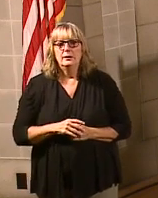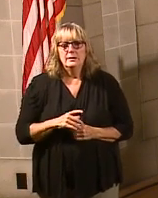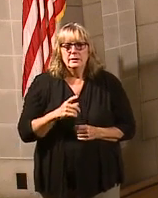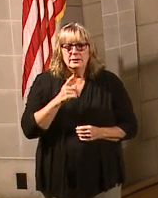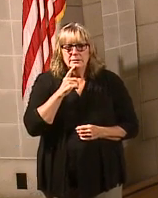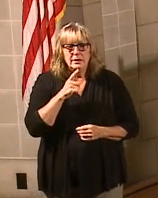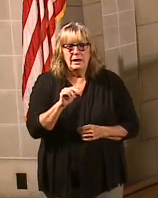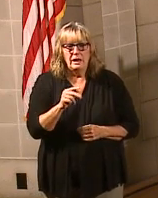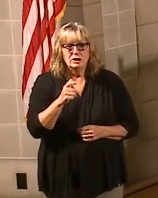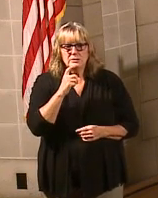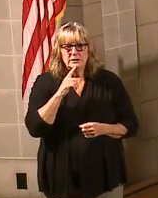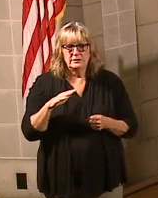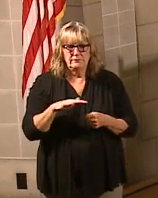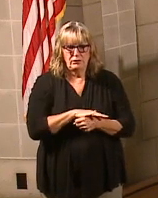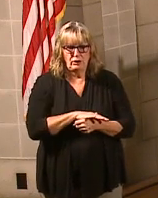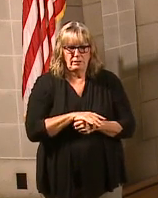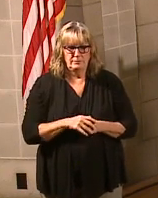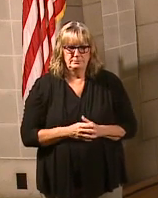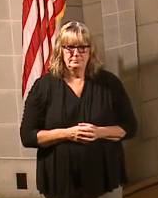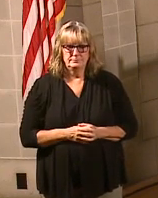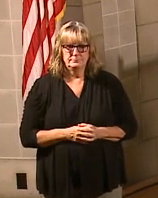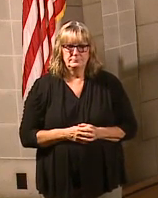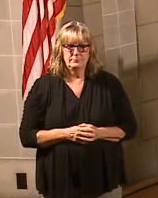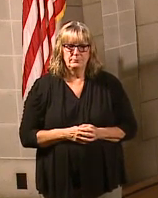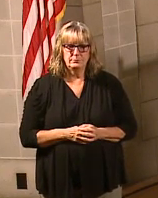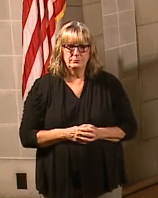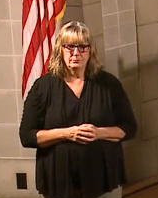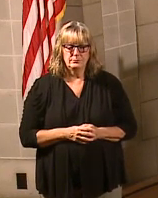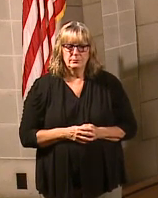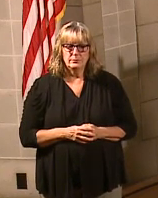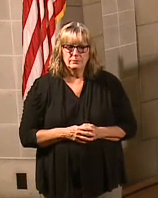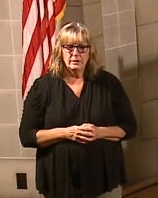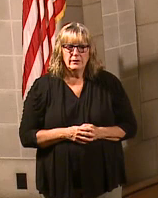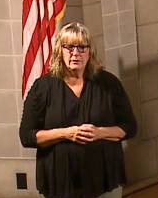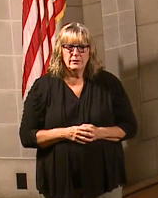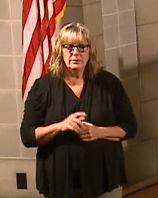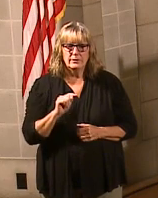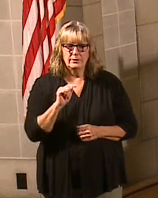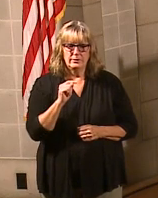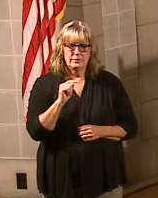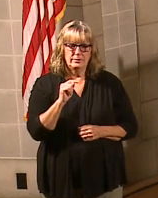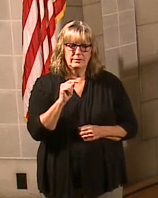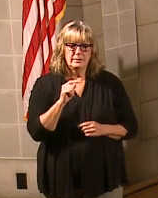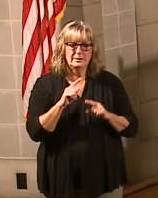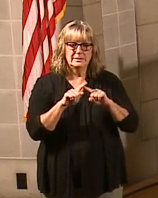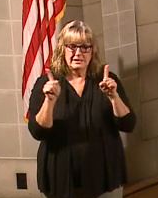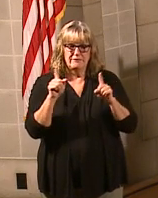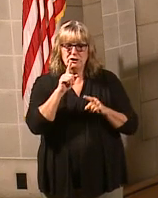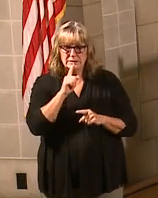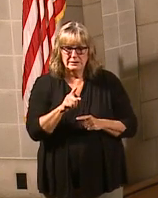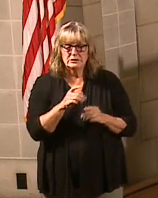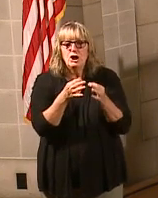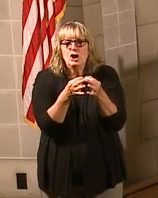OCCUPIED SO THE REVERSE WOULD BE